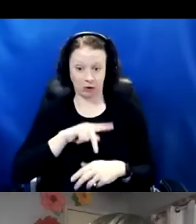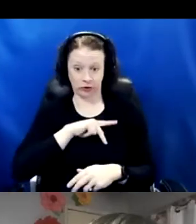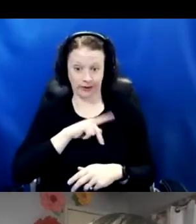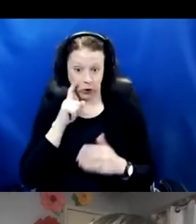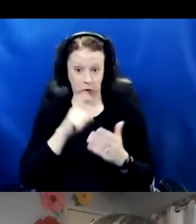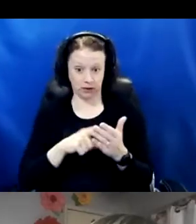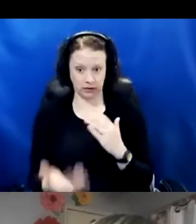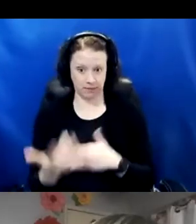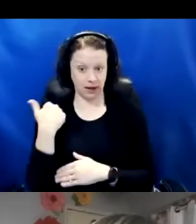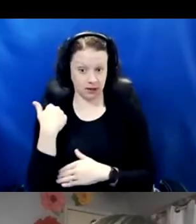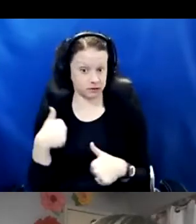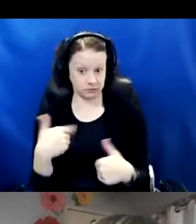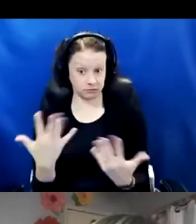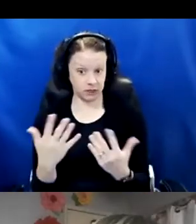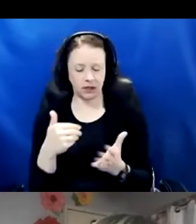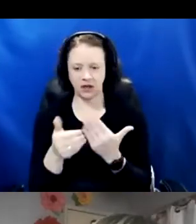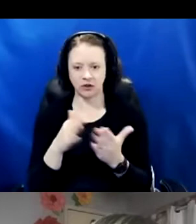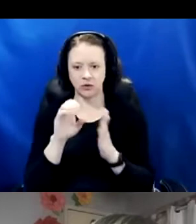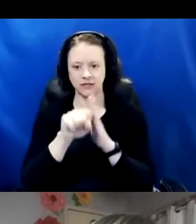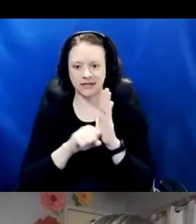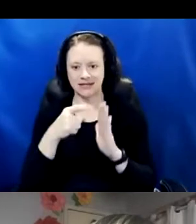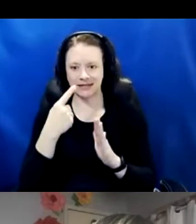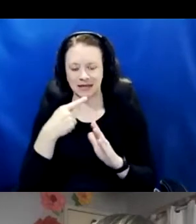that even though the state did say certain categories